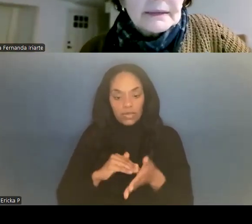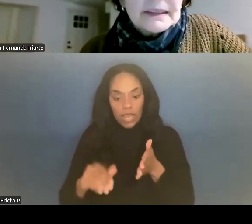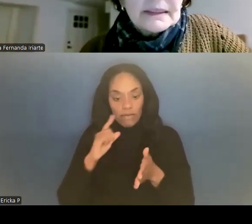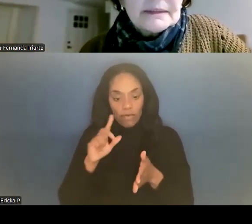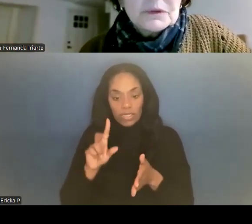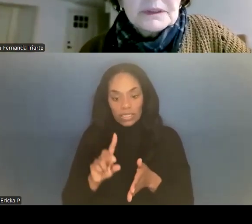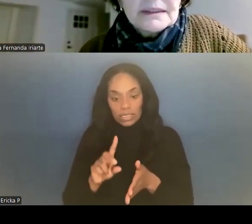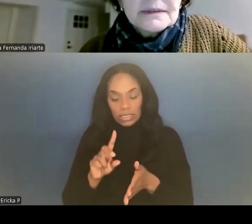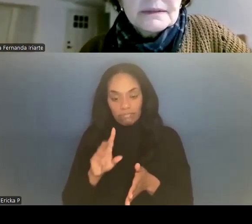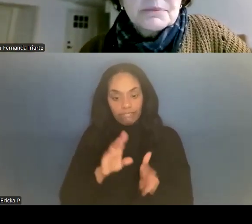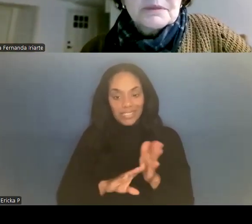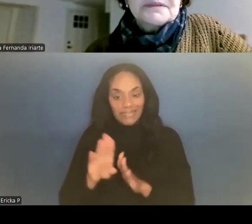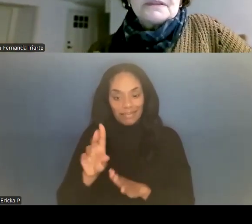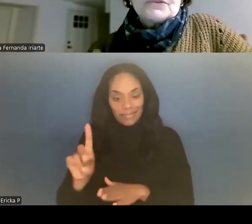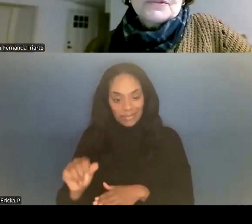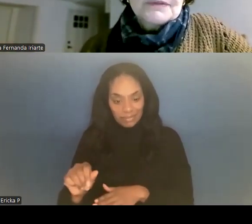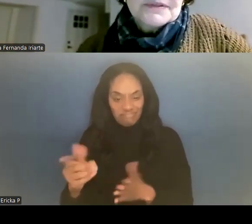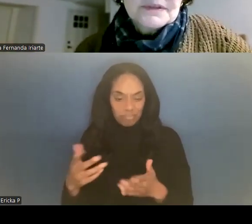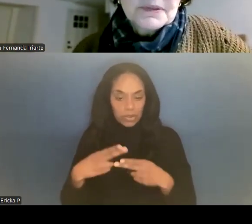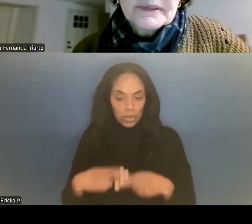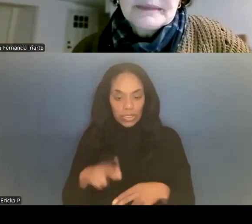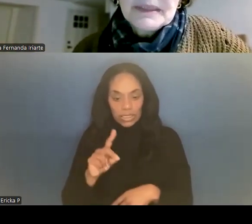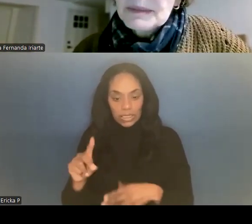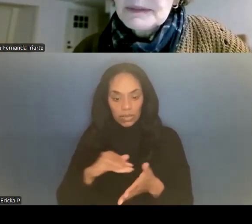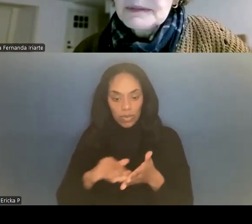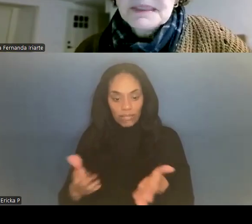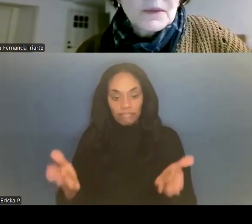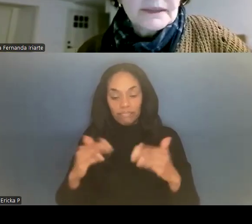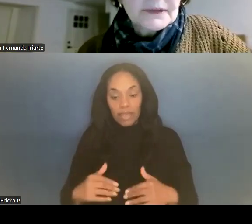the Multi-Purpose Senior Services Program, the MSSP waiver.